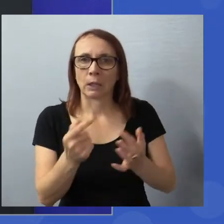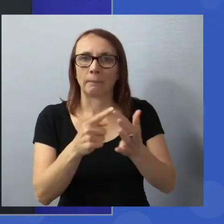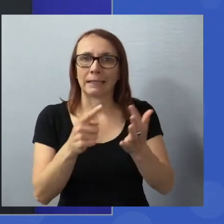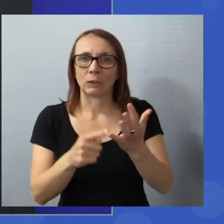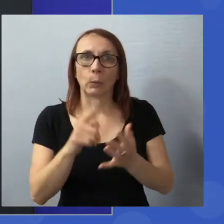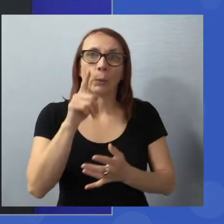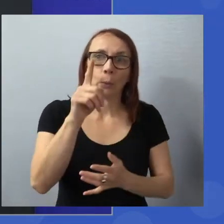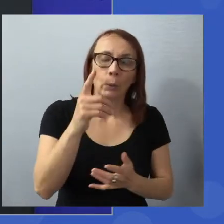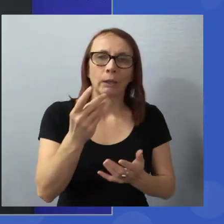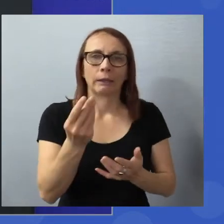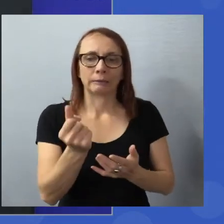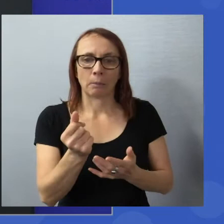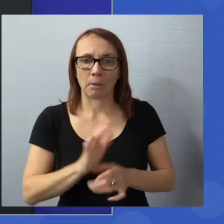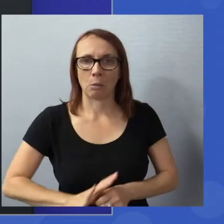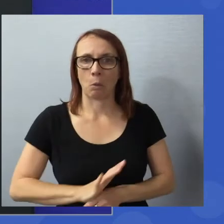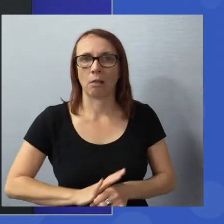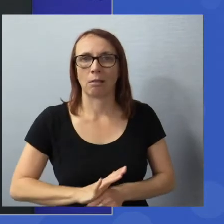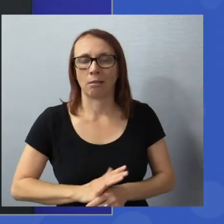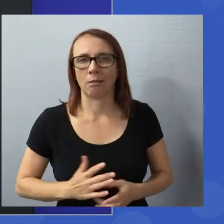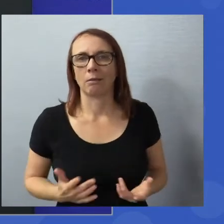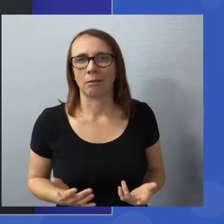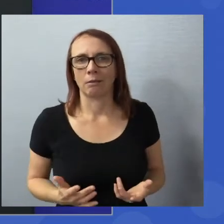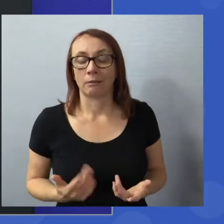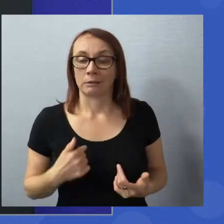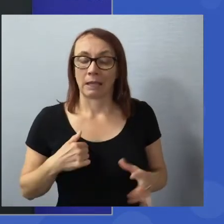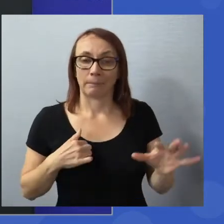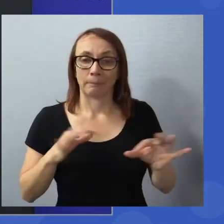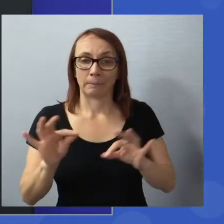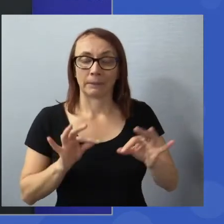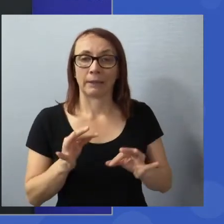acquired action a local level and so I've packed out three examples from the